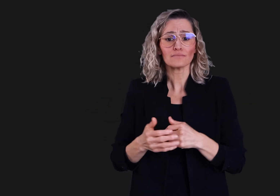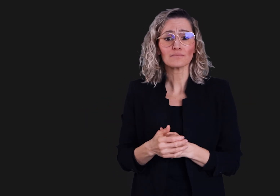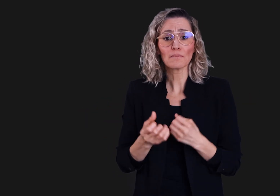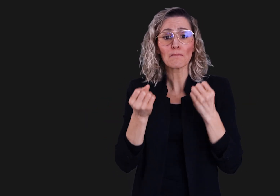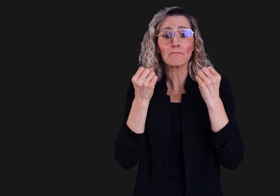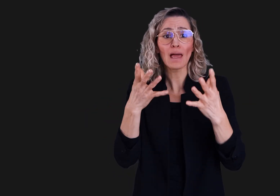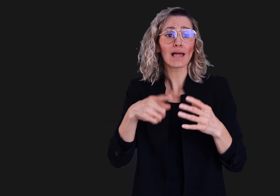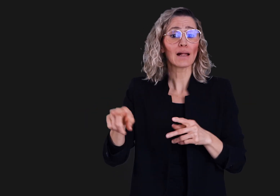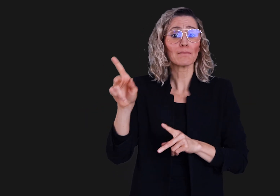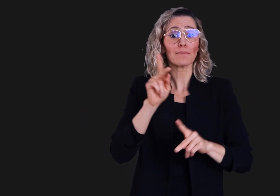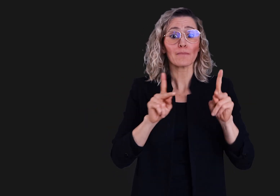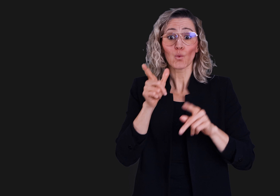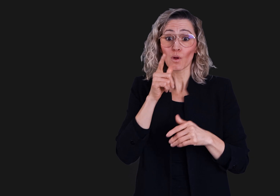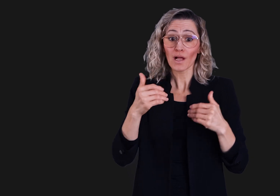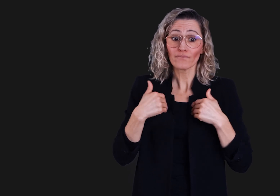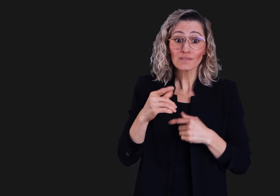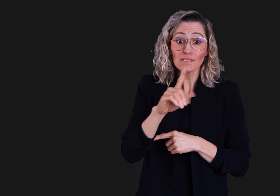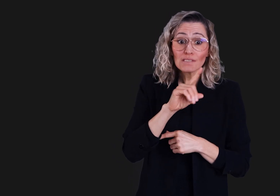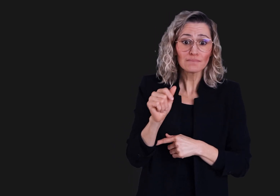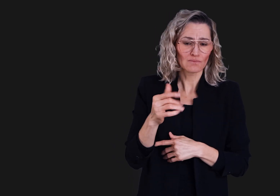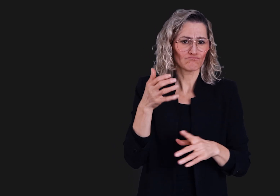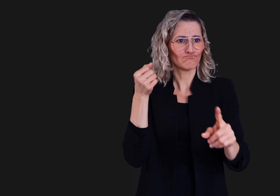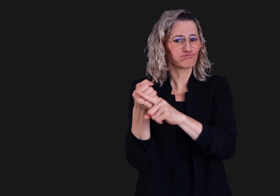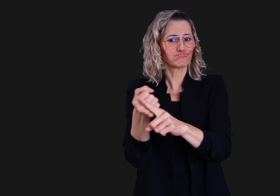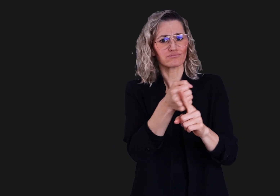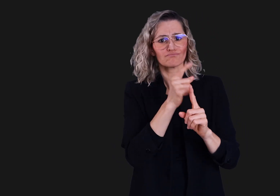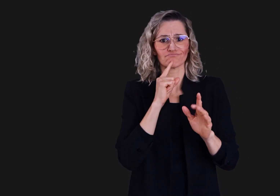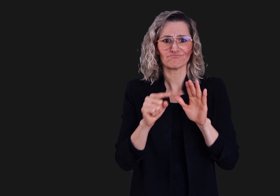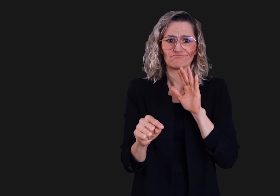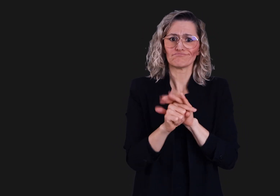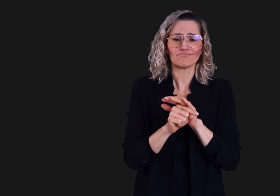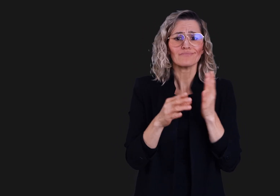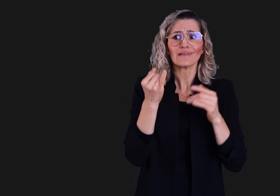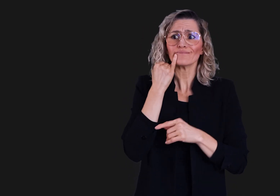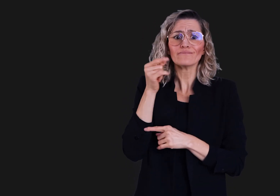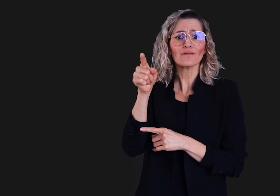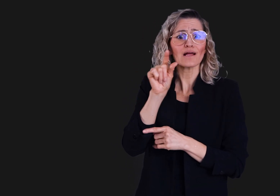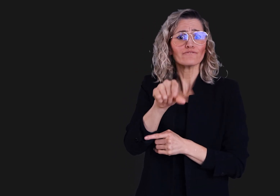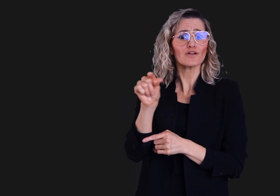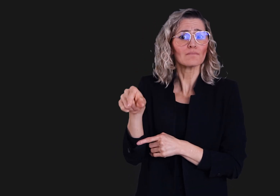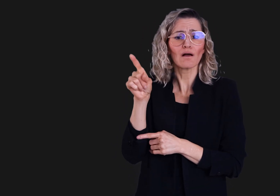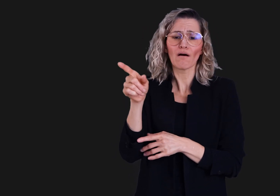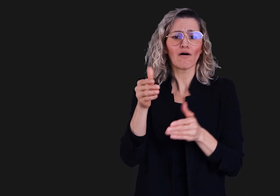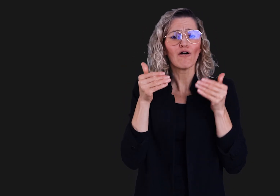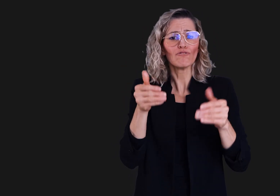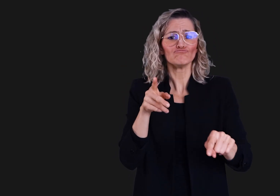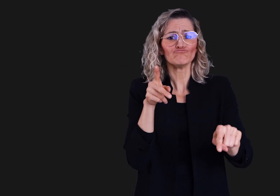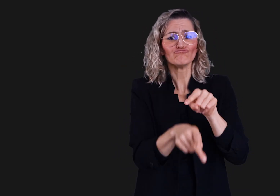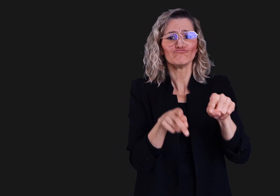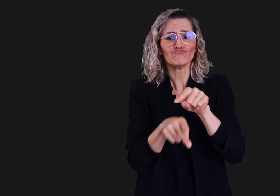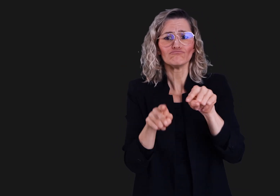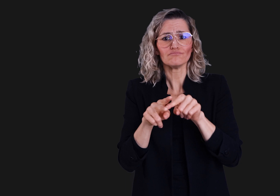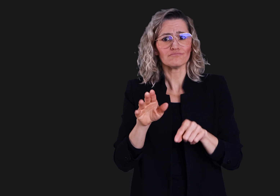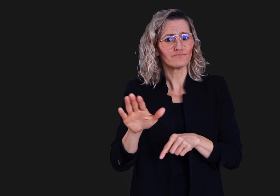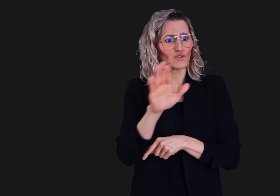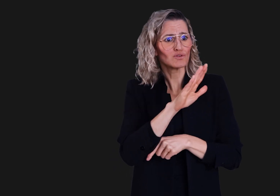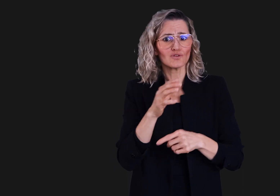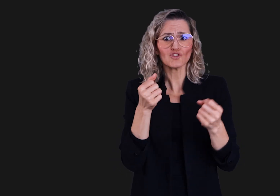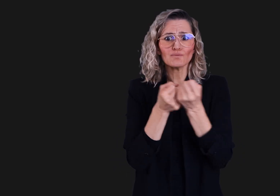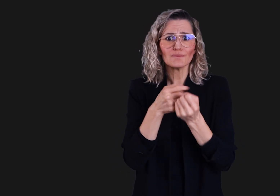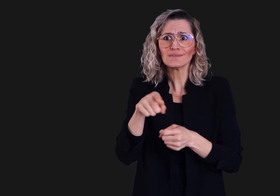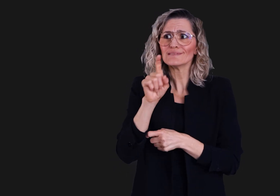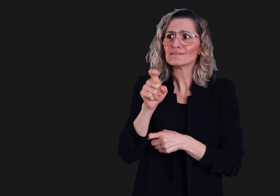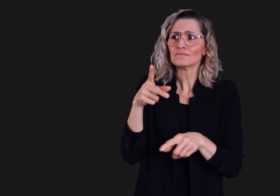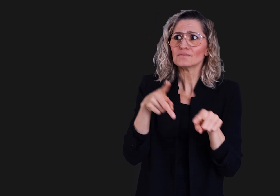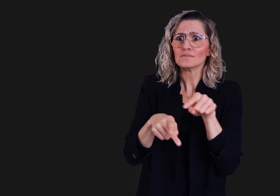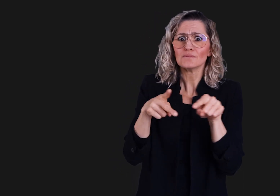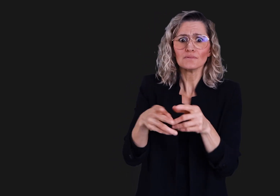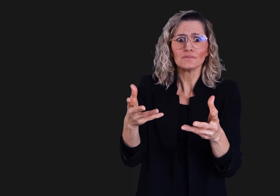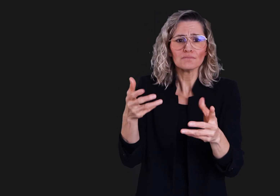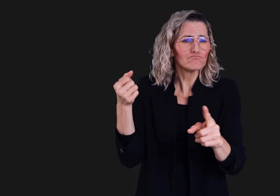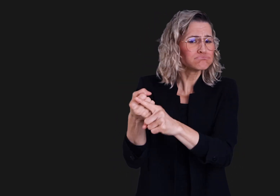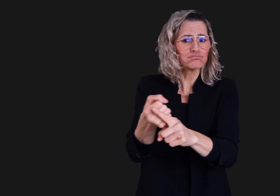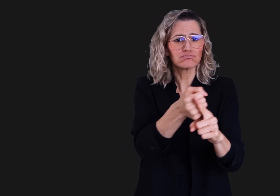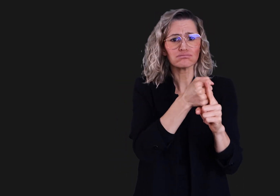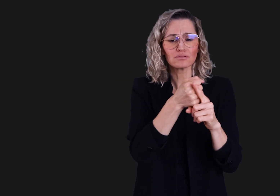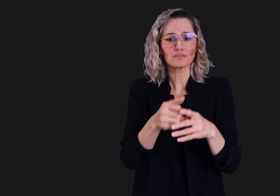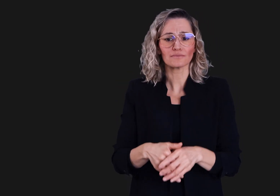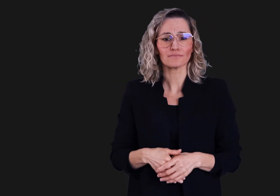Many people with disabilities are affected in a negative way when governments make cuts to the supports they need.